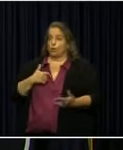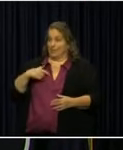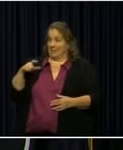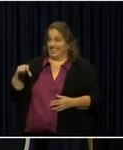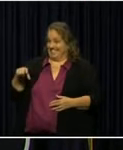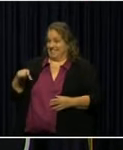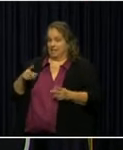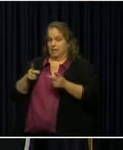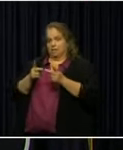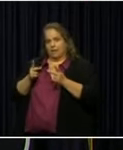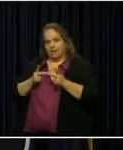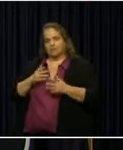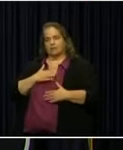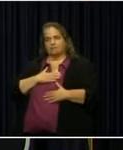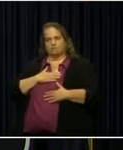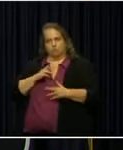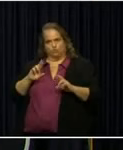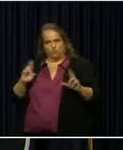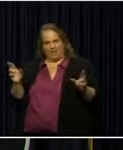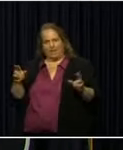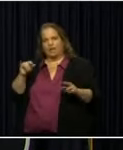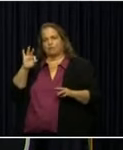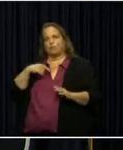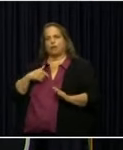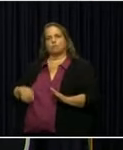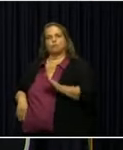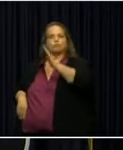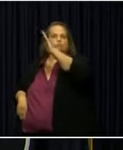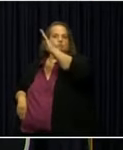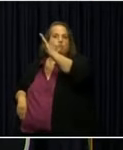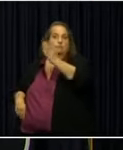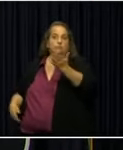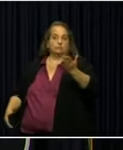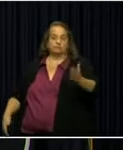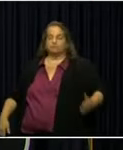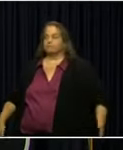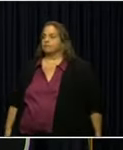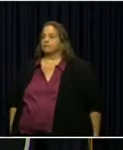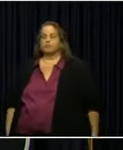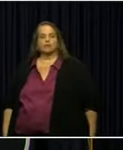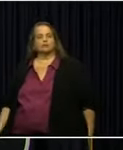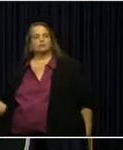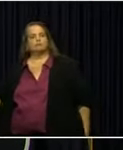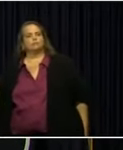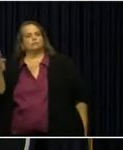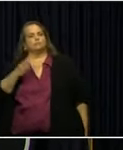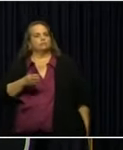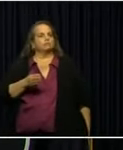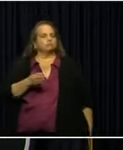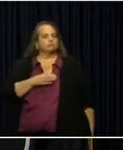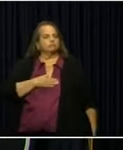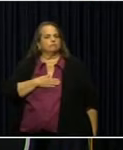DR. STACK, A LOT OF PEOPLE HAVE ASKED US WHAT IS CONSIDERED A GOOD SUPPLY OF PPE?